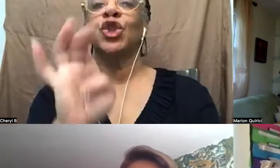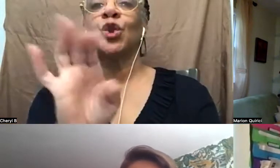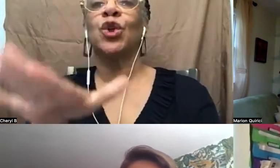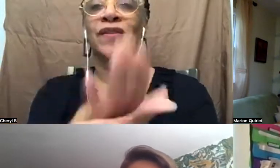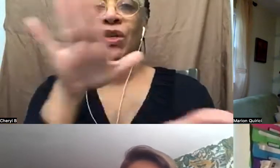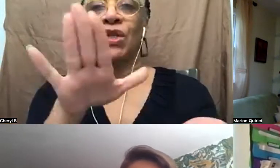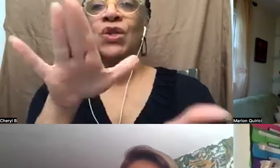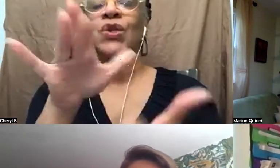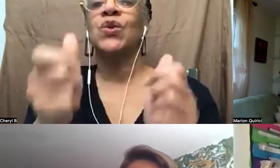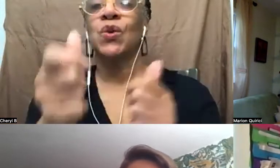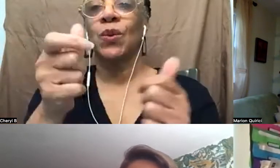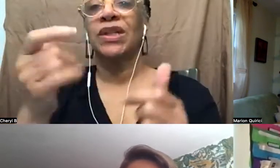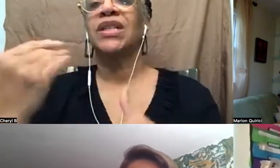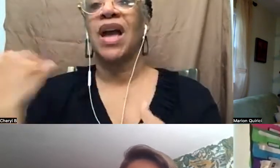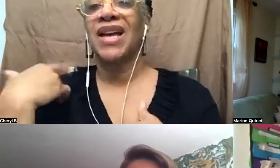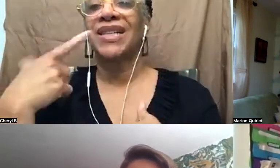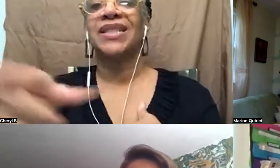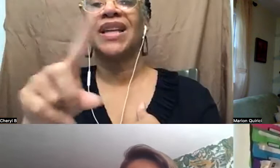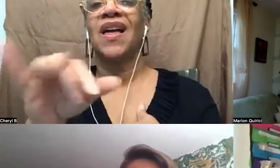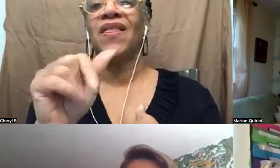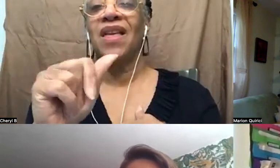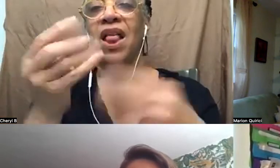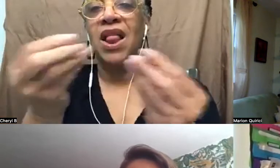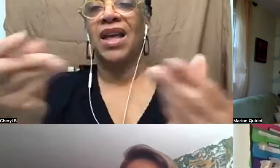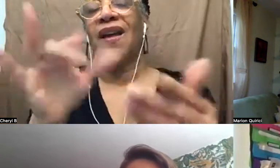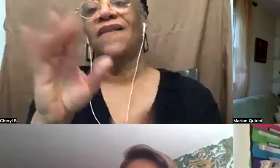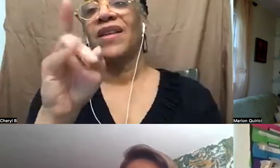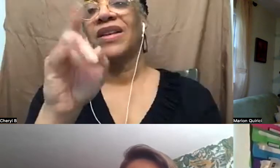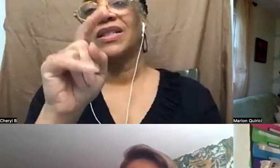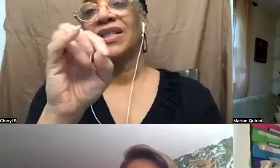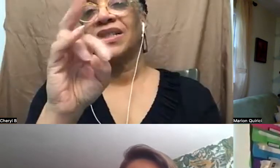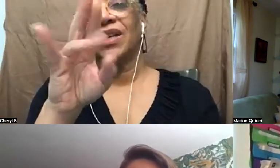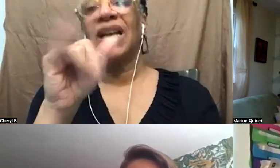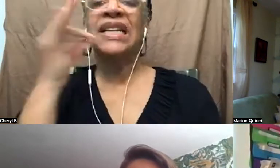of the Shakori, Eno and Tuscarora people. This is the keystone event